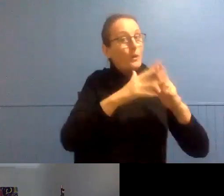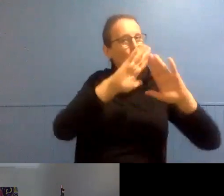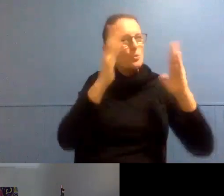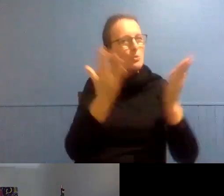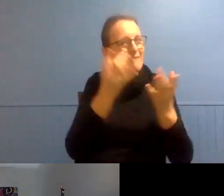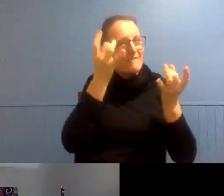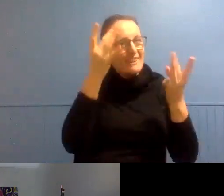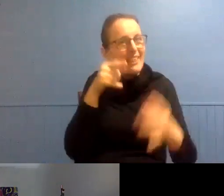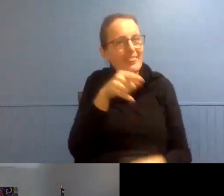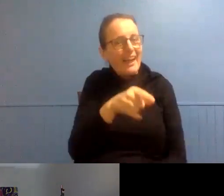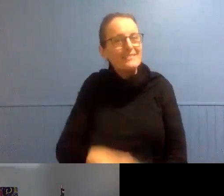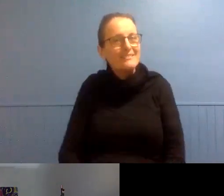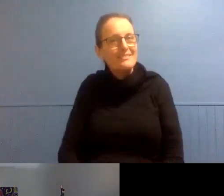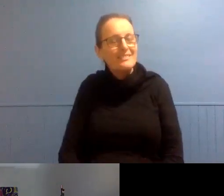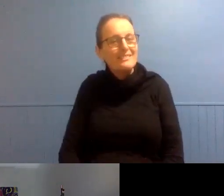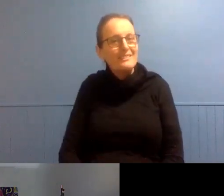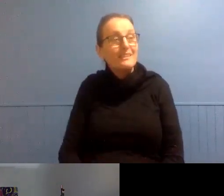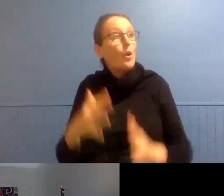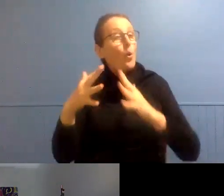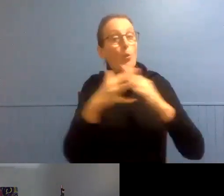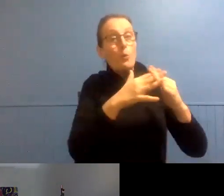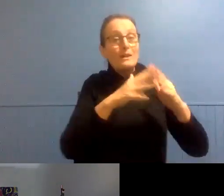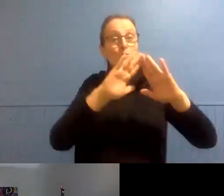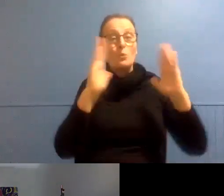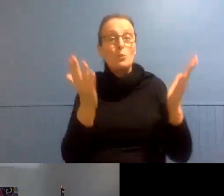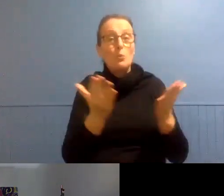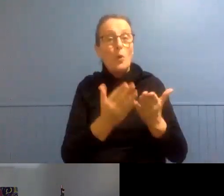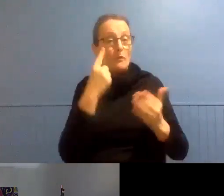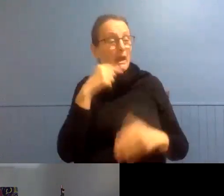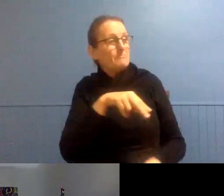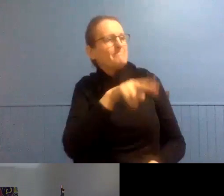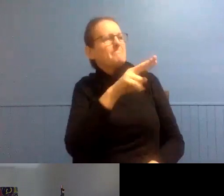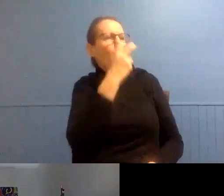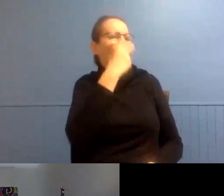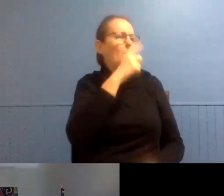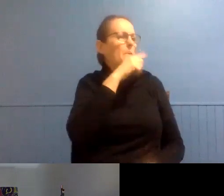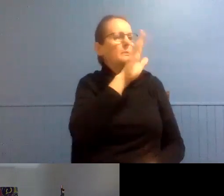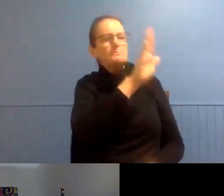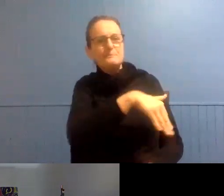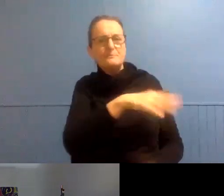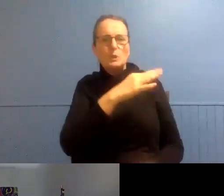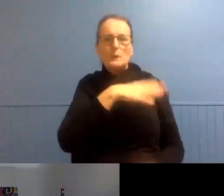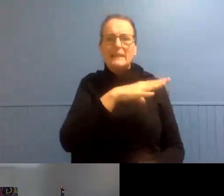where the elderly are no longer required in our systems, the elders